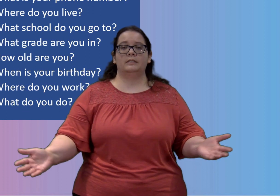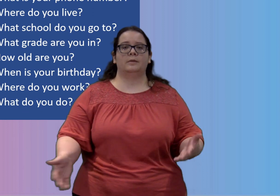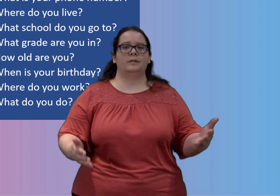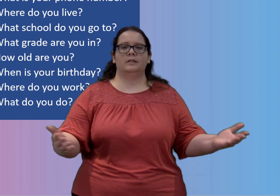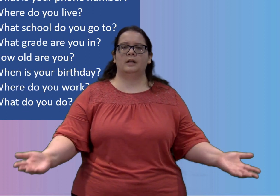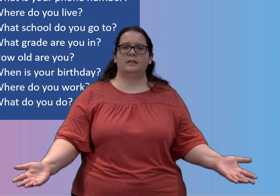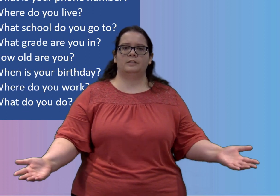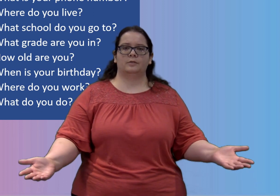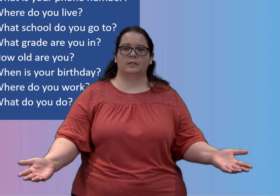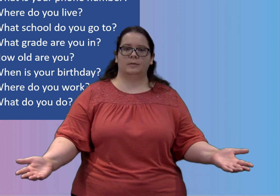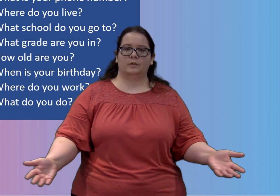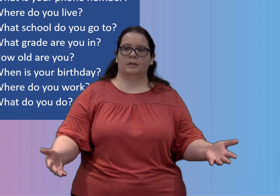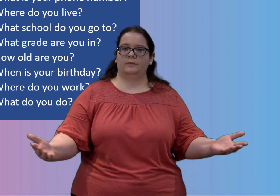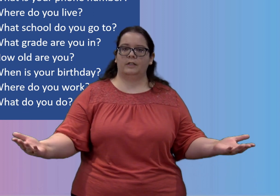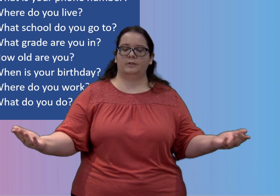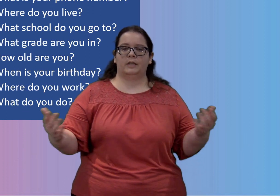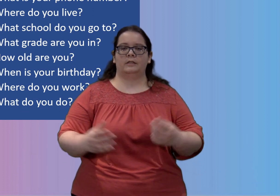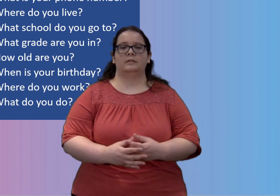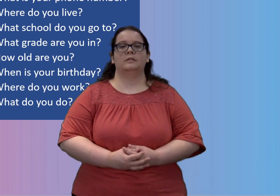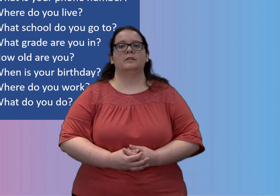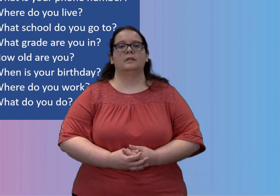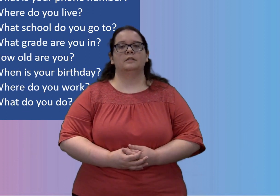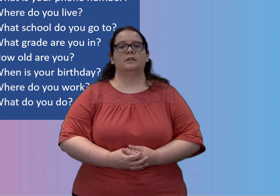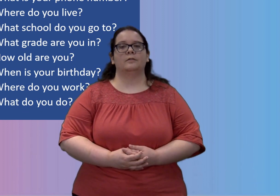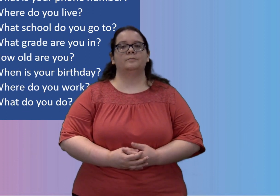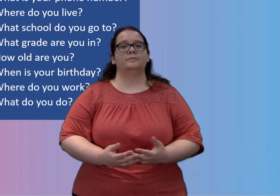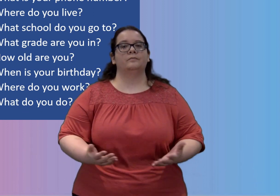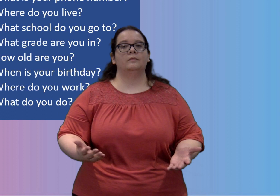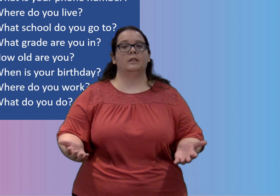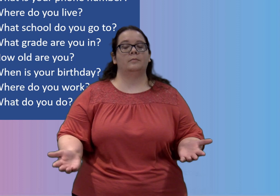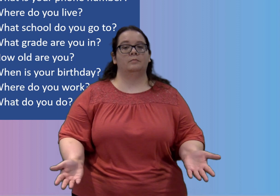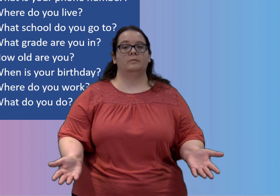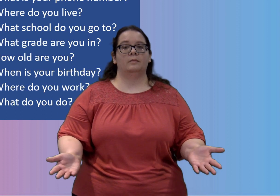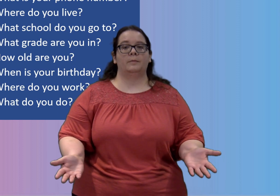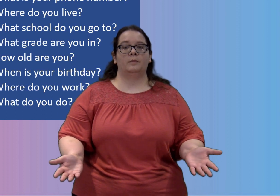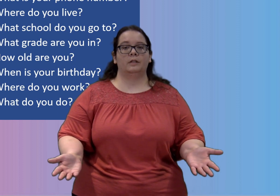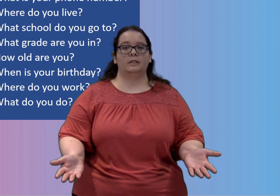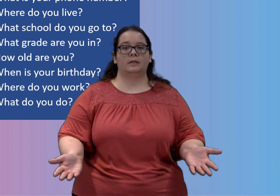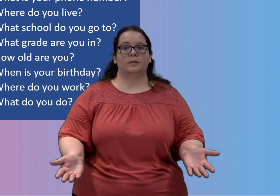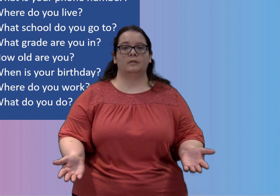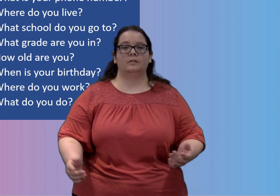someone, they're not in school anymore, they've graduated, so they might be working somewhere.